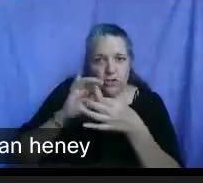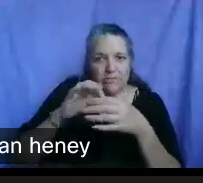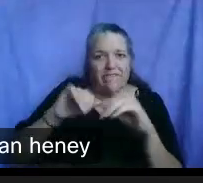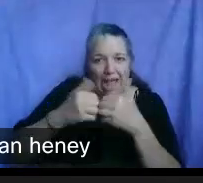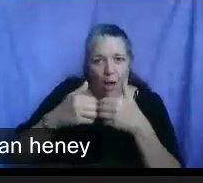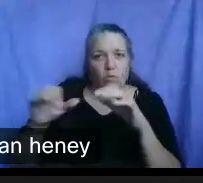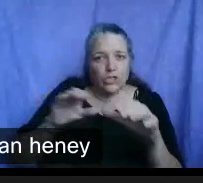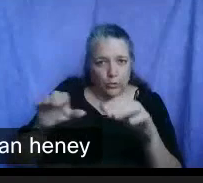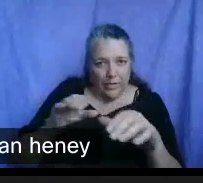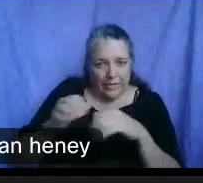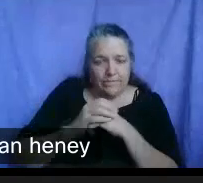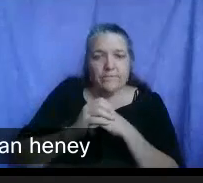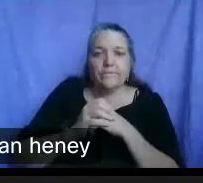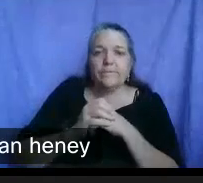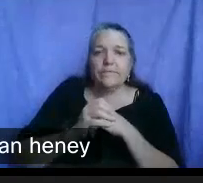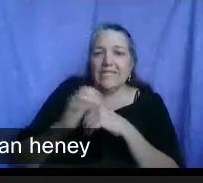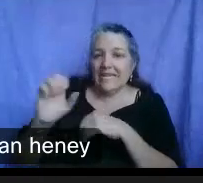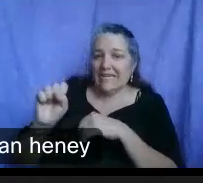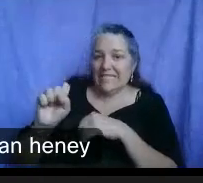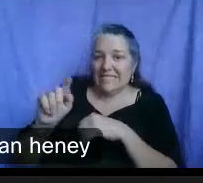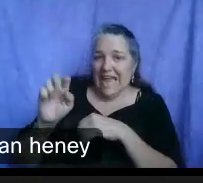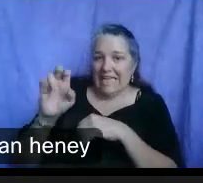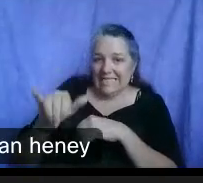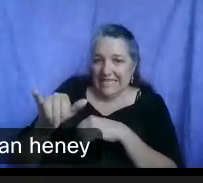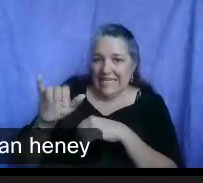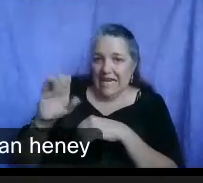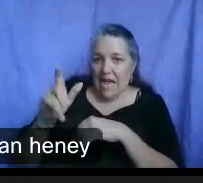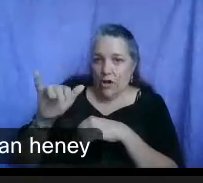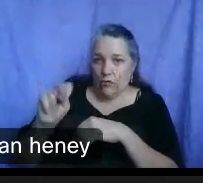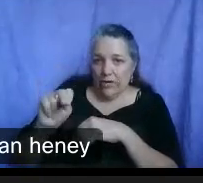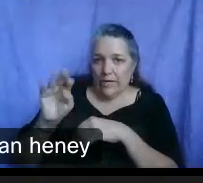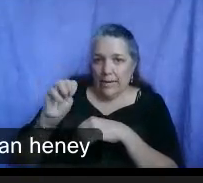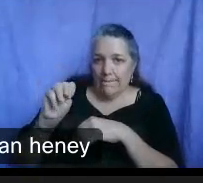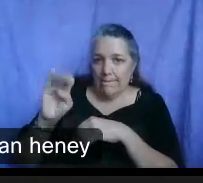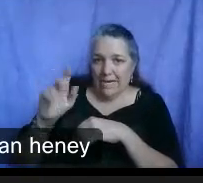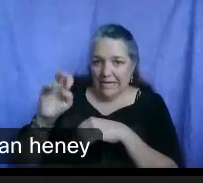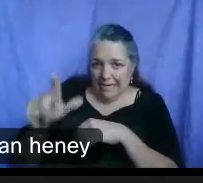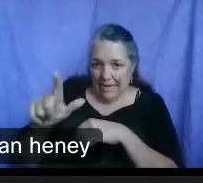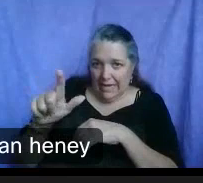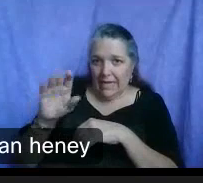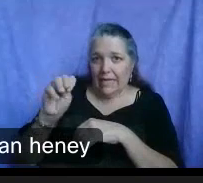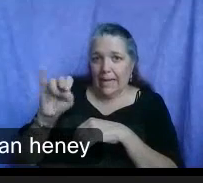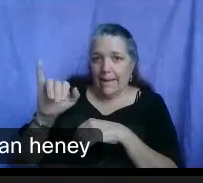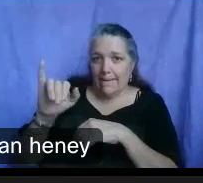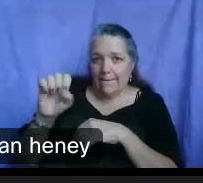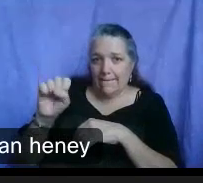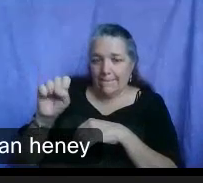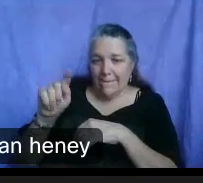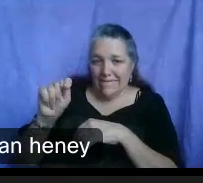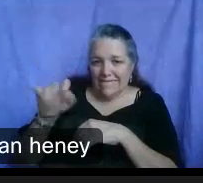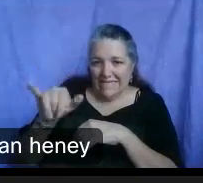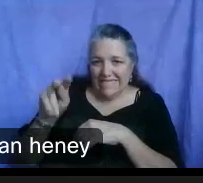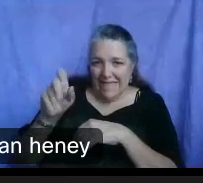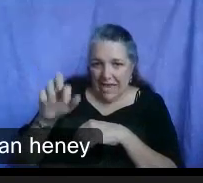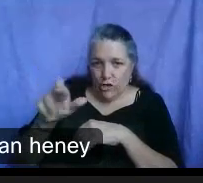My colleague Stacy Cochran McNeil, Misty Slater, and Ana Arredondo will be monitoring